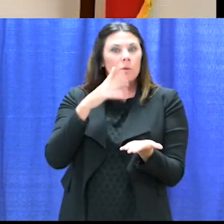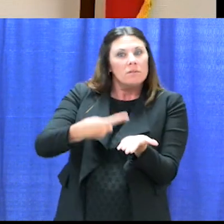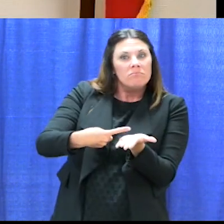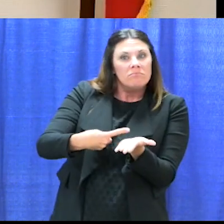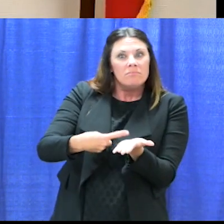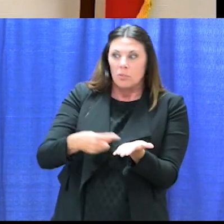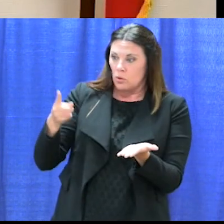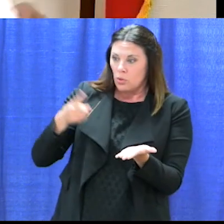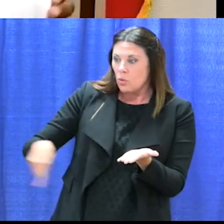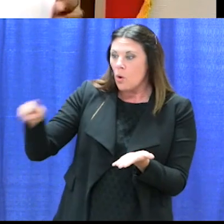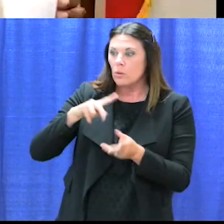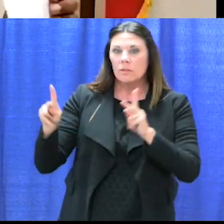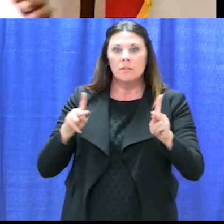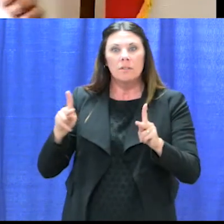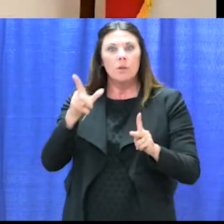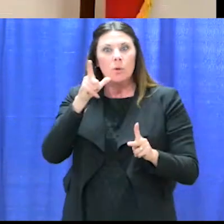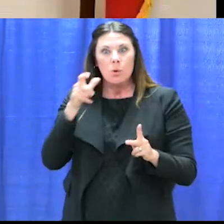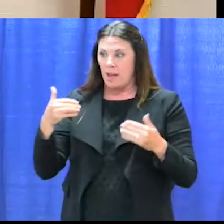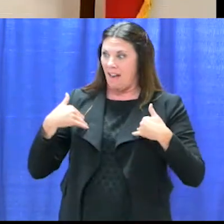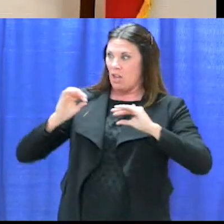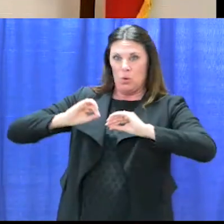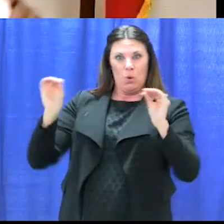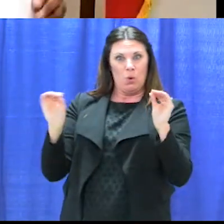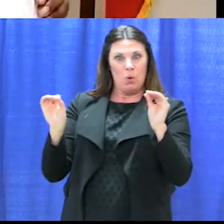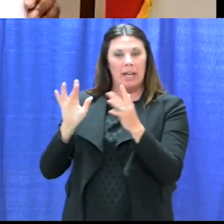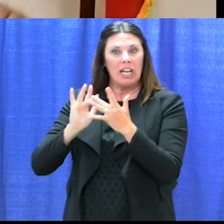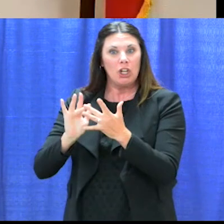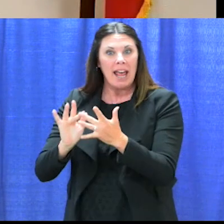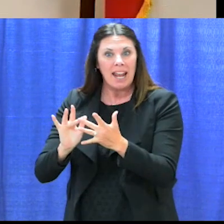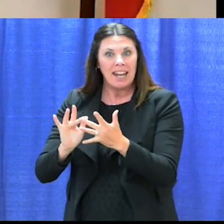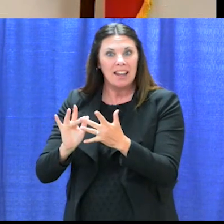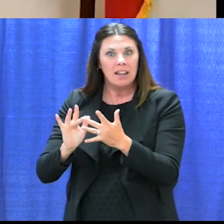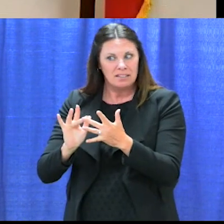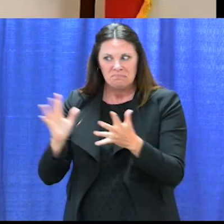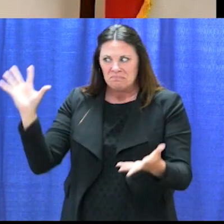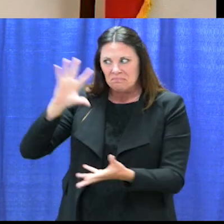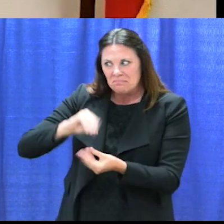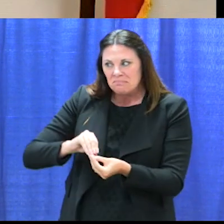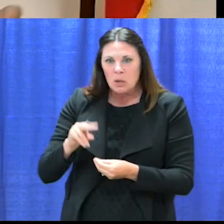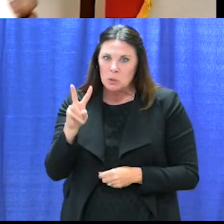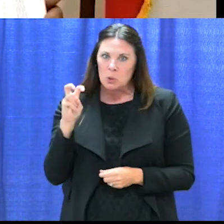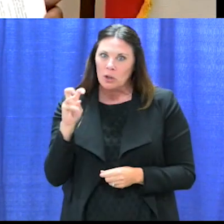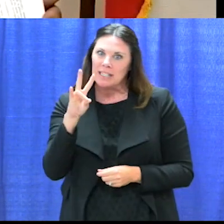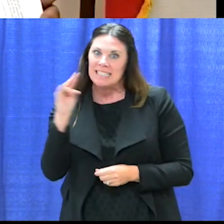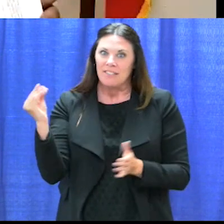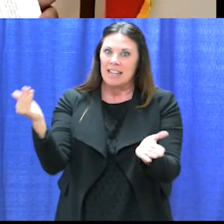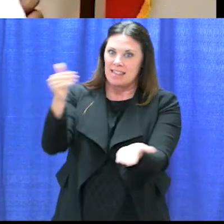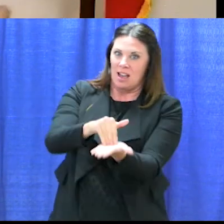have access to the Internet is also upwards of 270,000 and you'll hear updates being provided